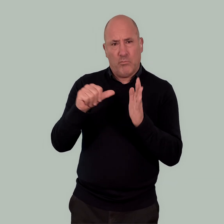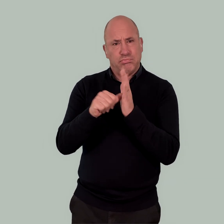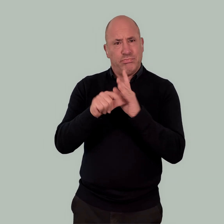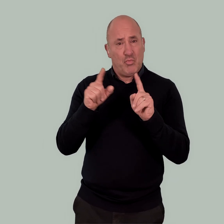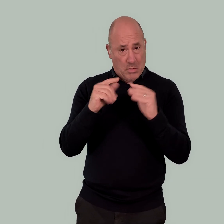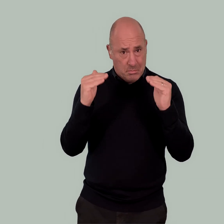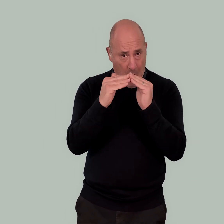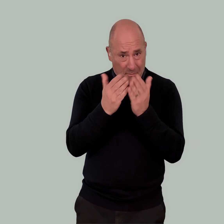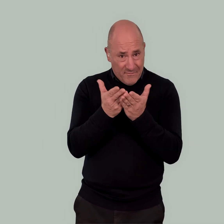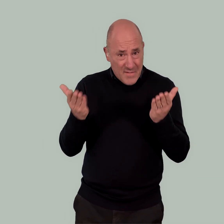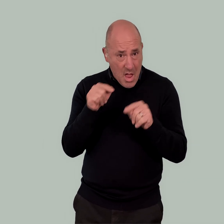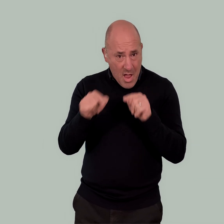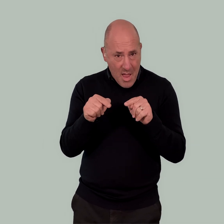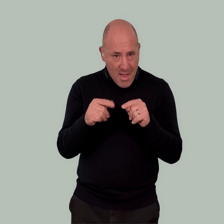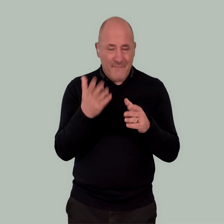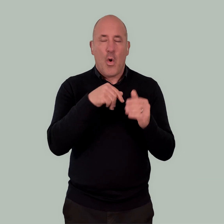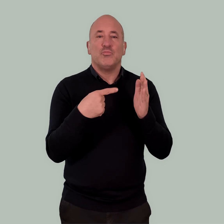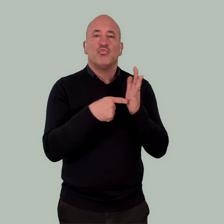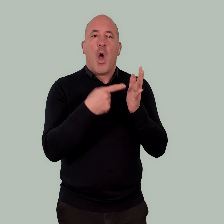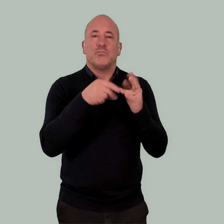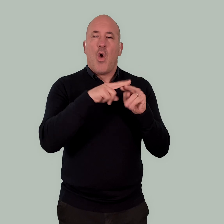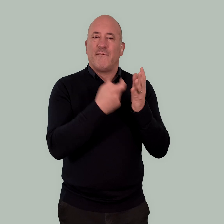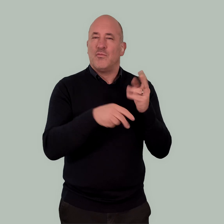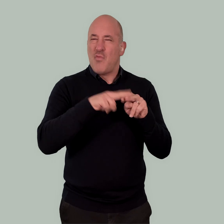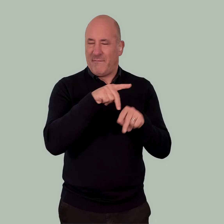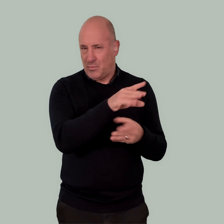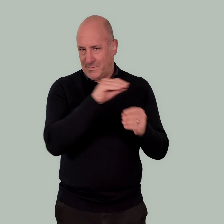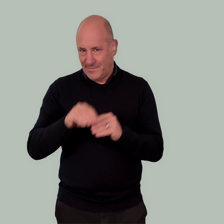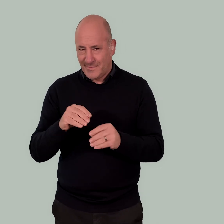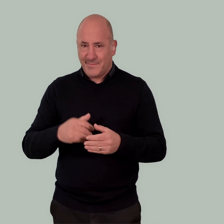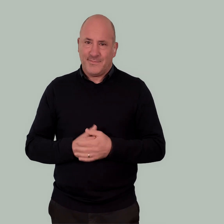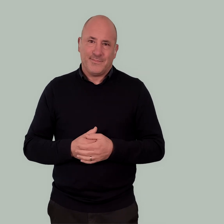(from the Terms of Reference)